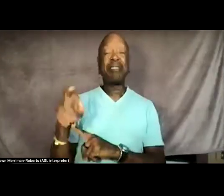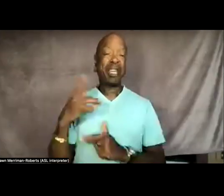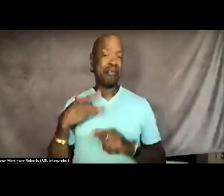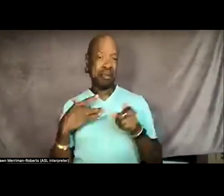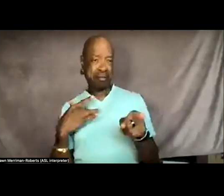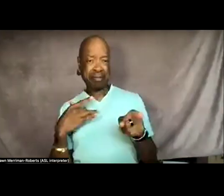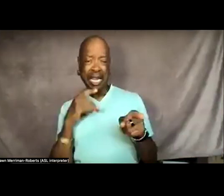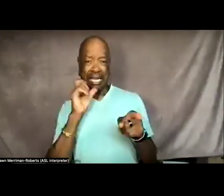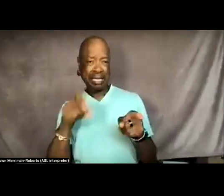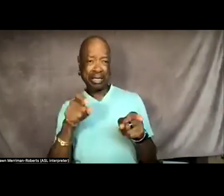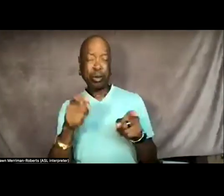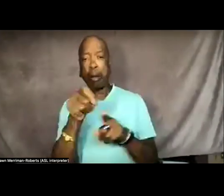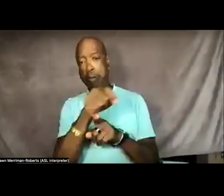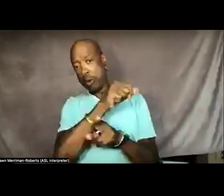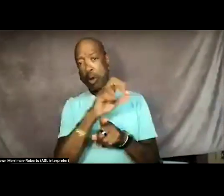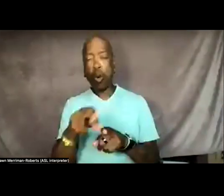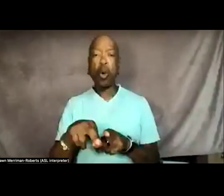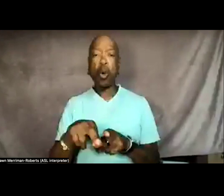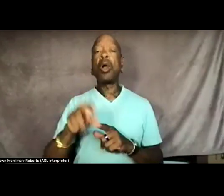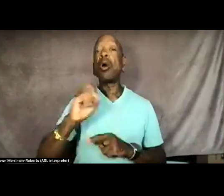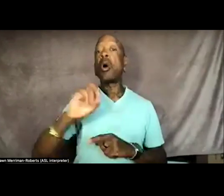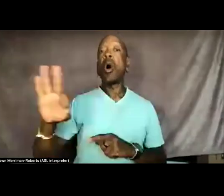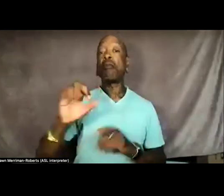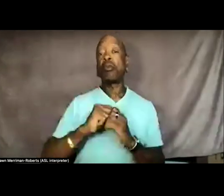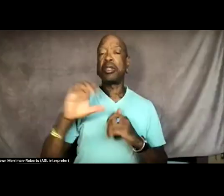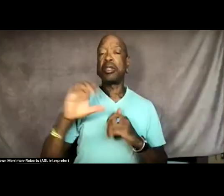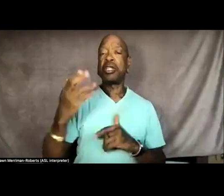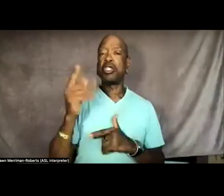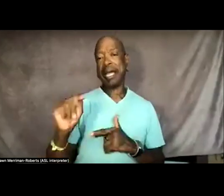or they may even turn off the chat if it's getting hard to manage um but it's also okay if that's too